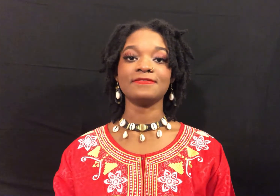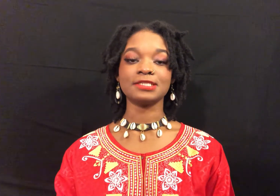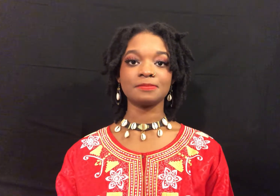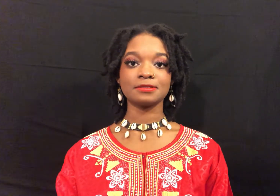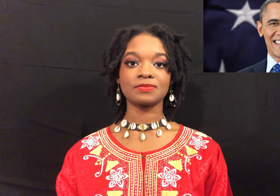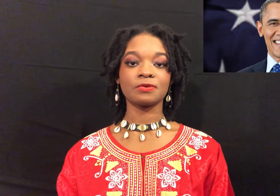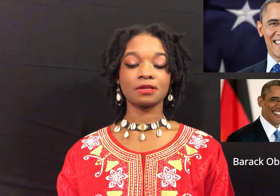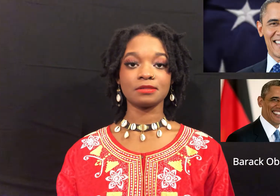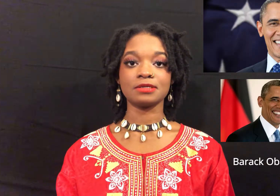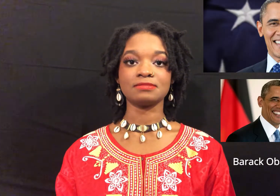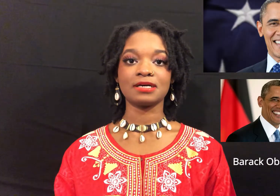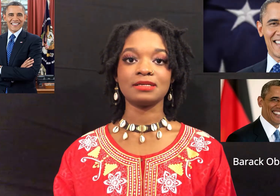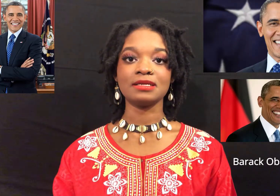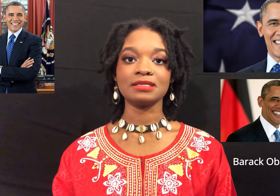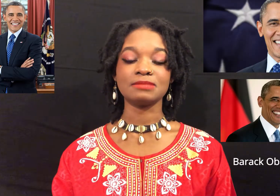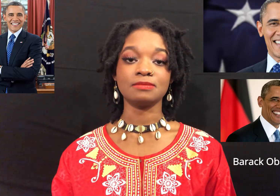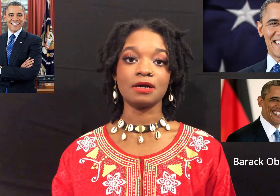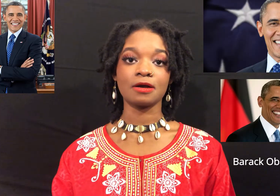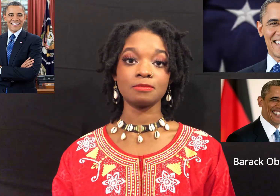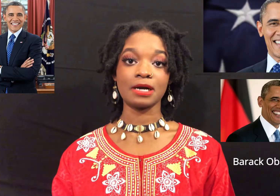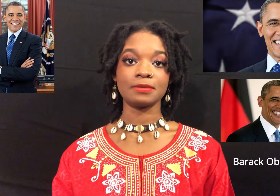So the first person we're going to learn about is Barack Obama.